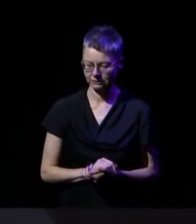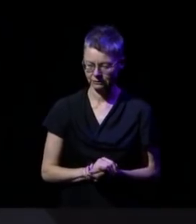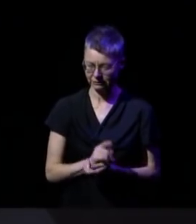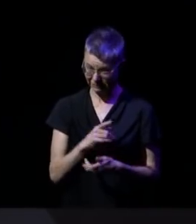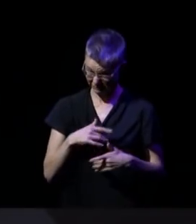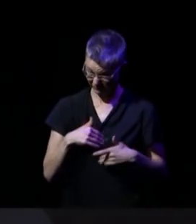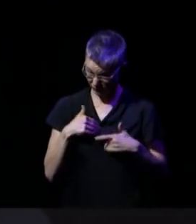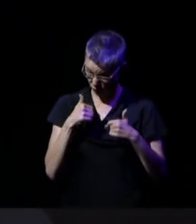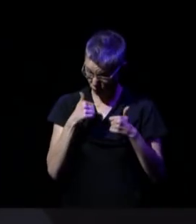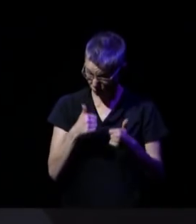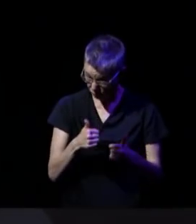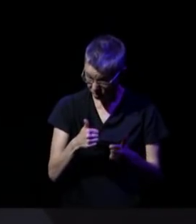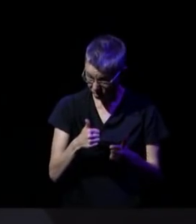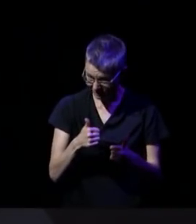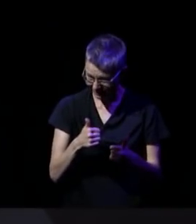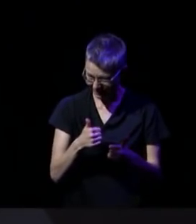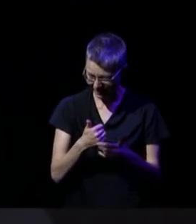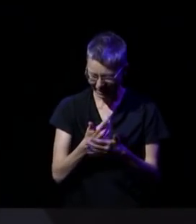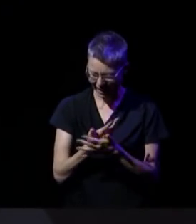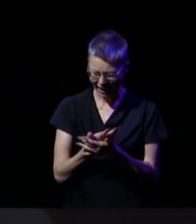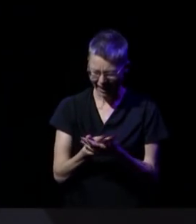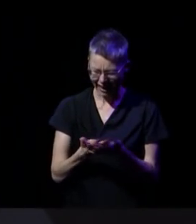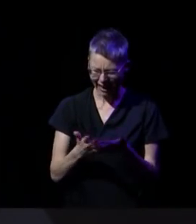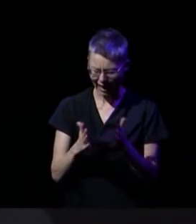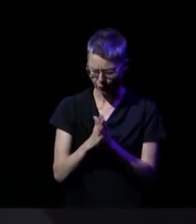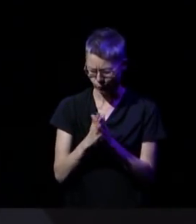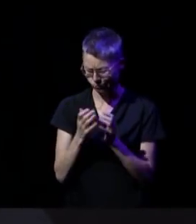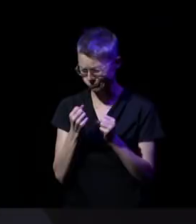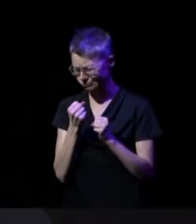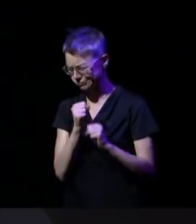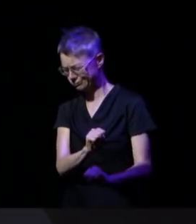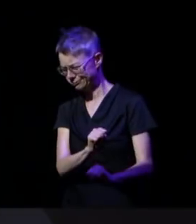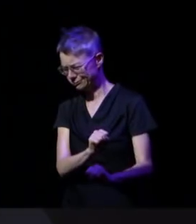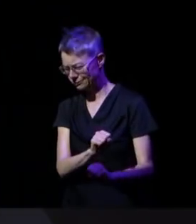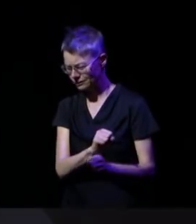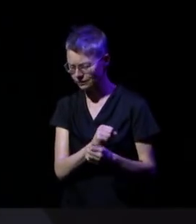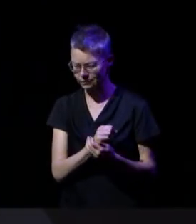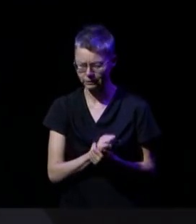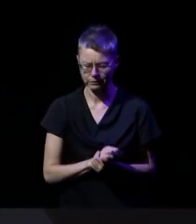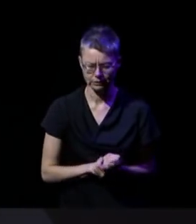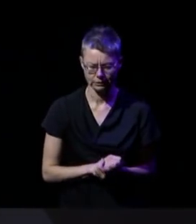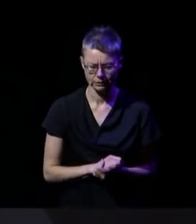You know, How do you turn away from that and understand